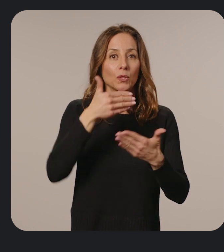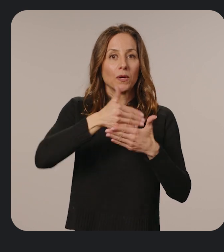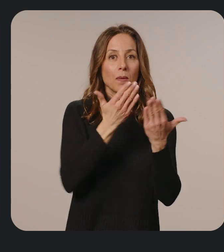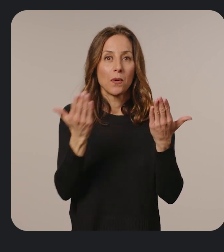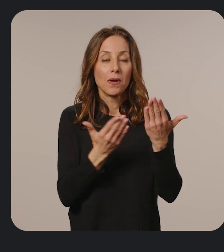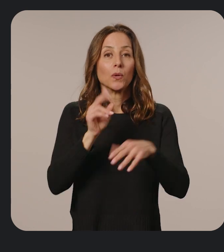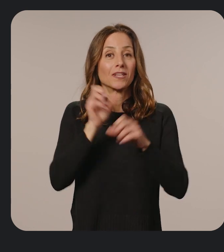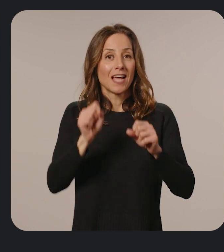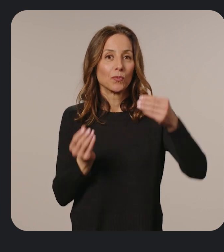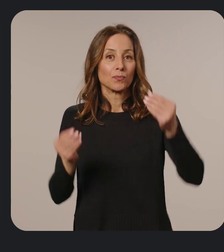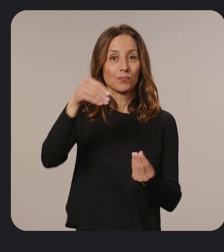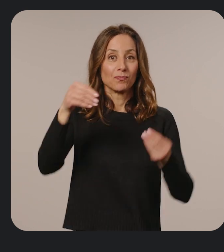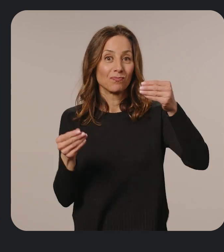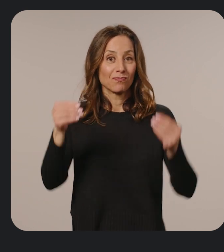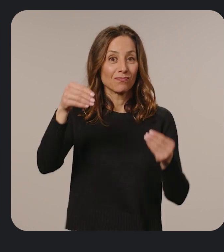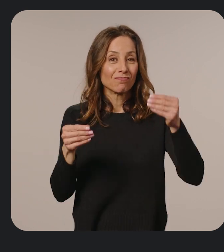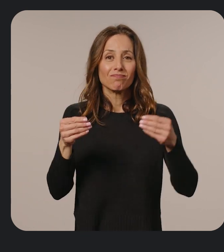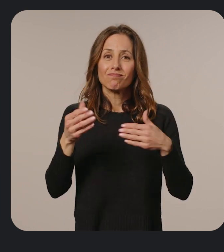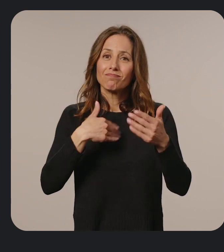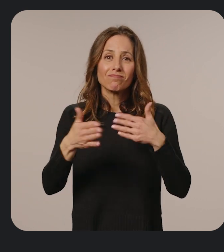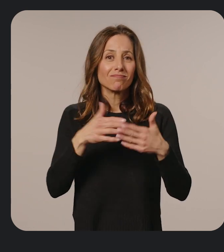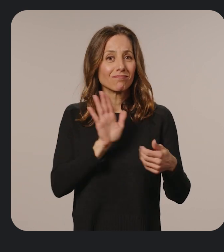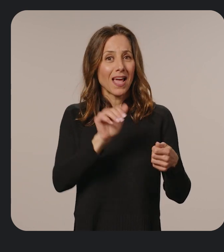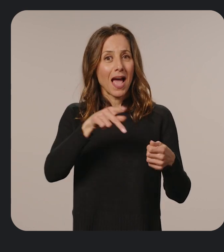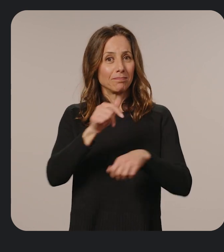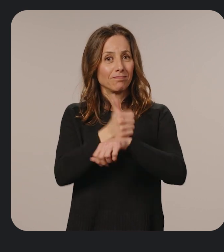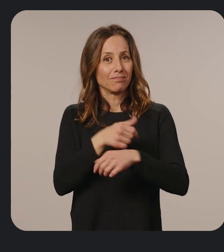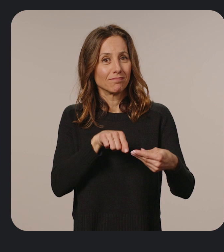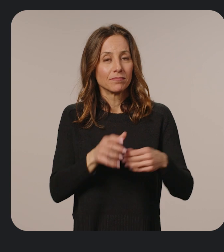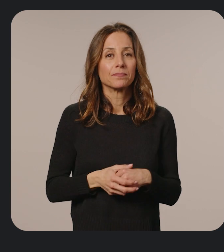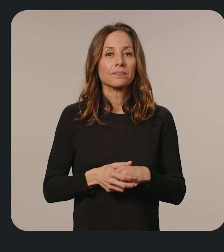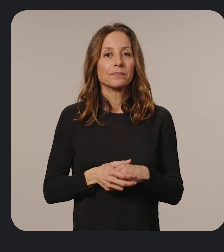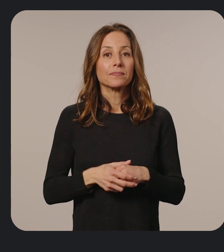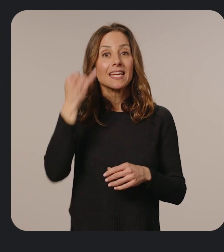and users can rotate their device to landscape or portrait, regardless of an app's configuration.